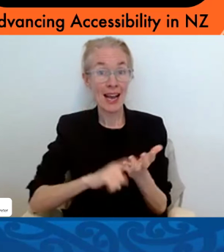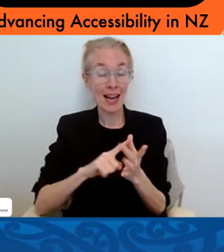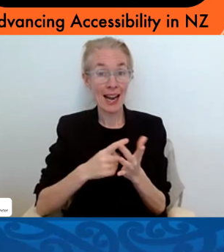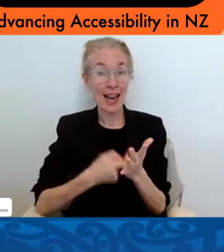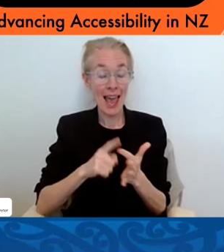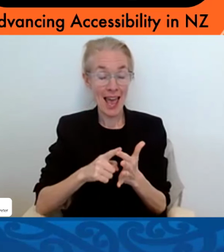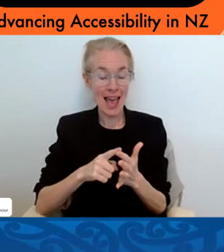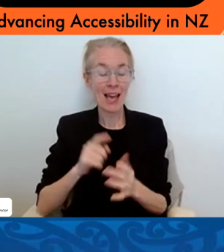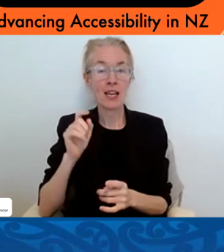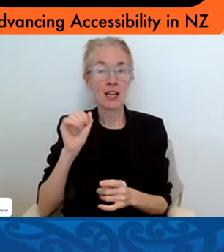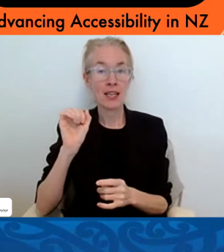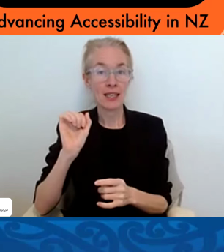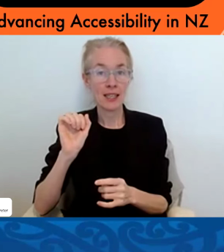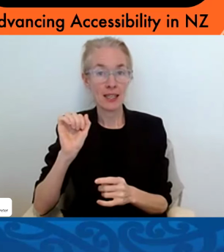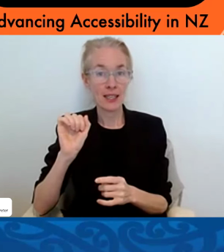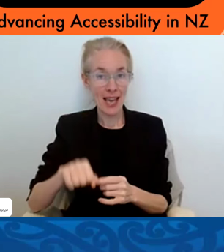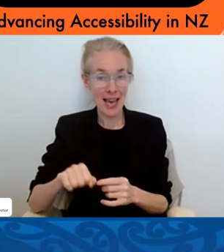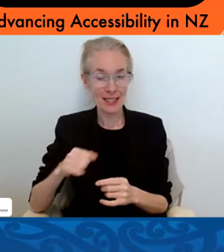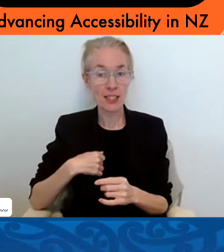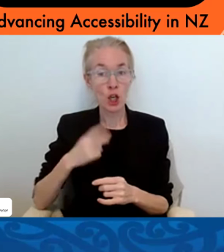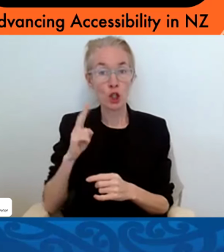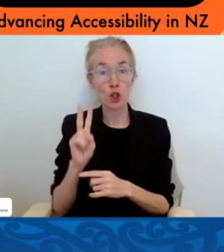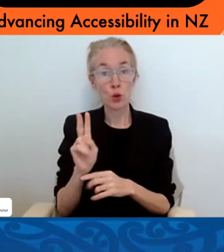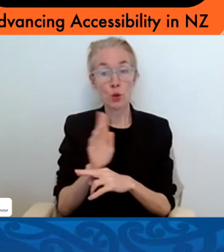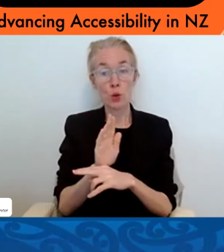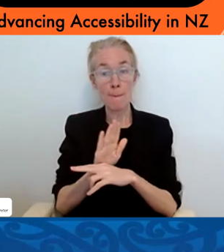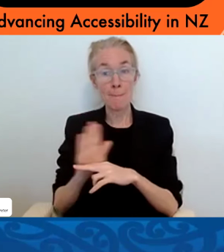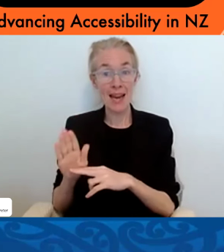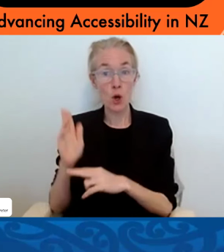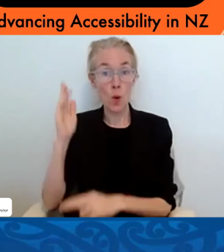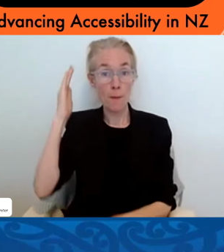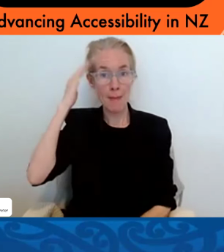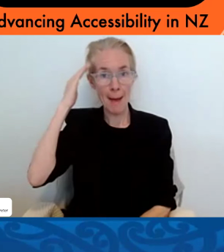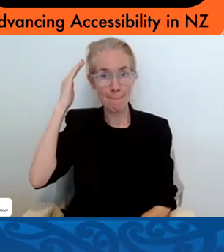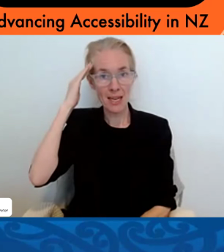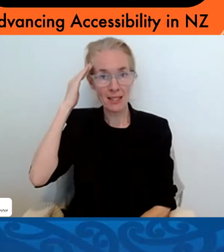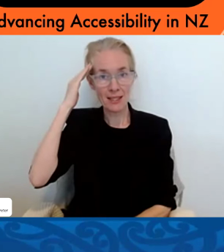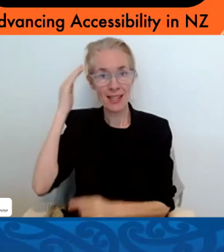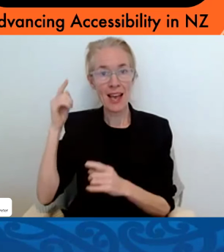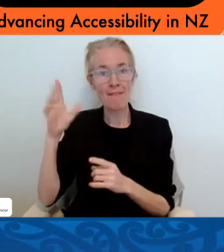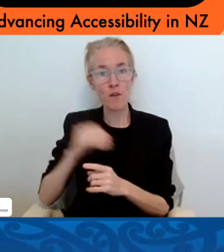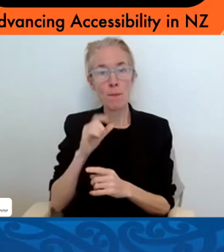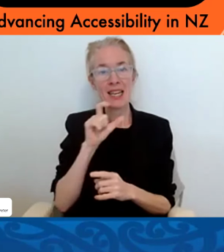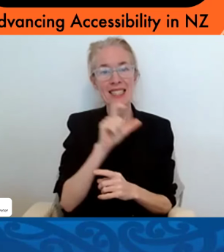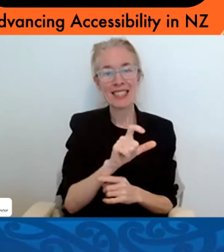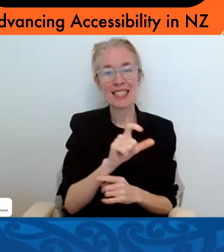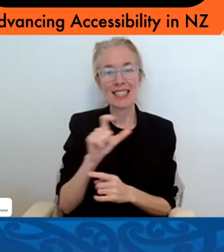of our panel members who are part of CCS Disability. We have some